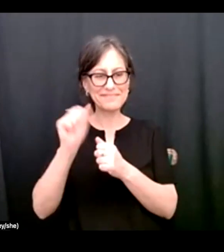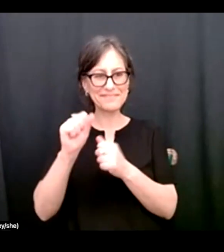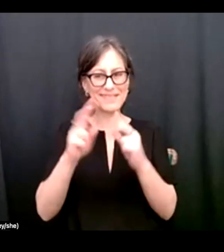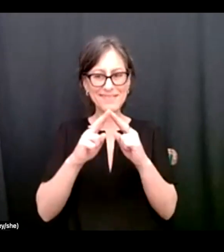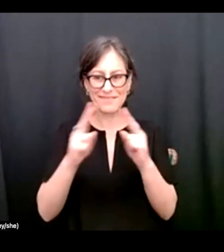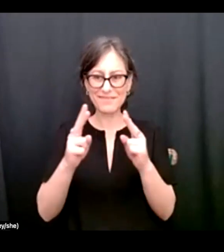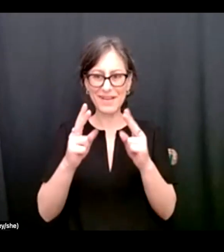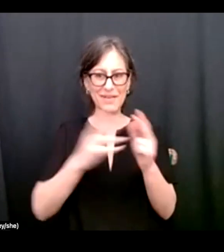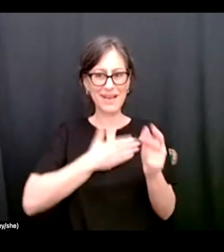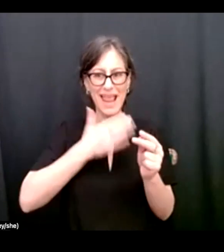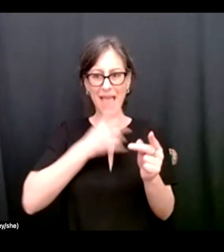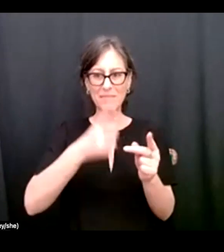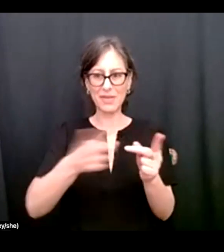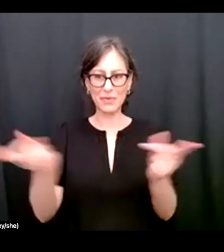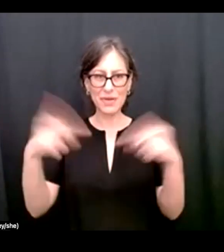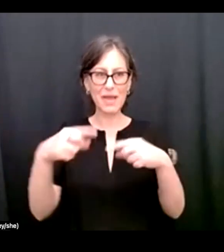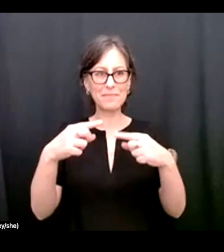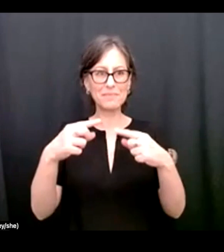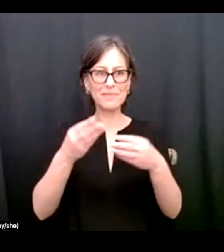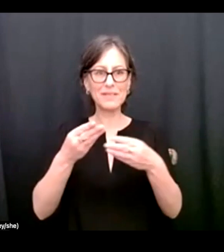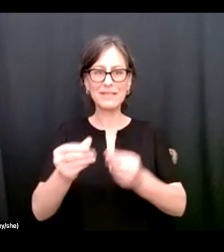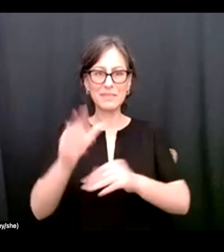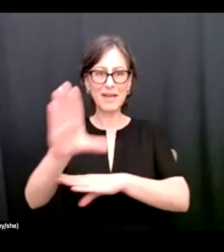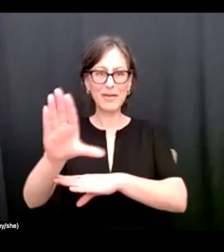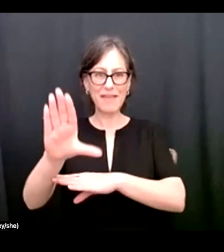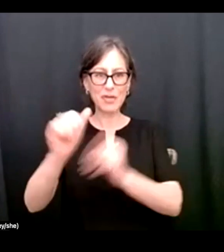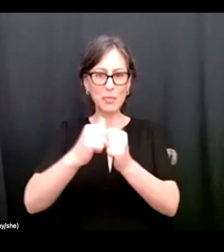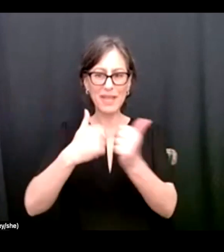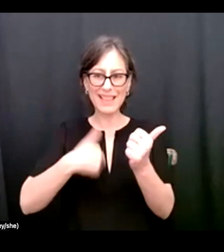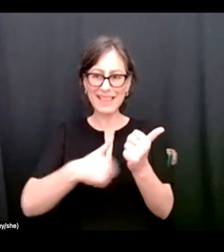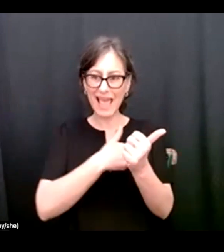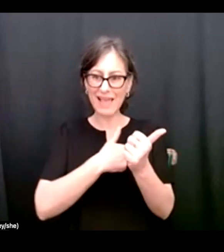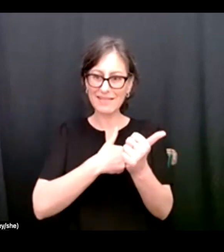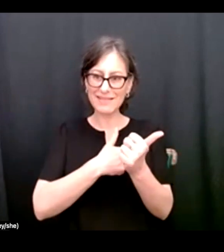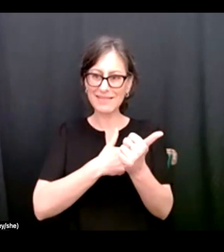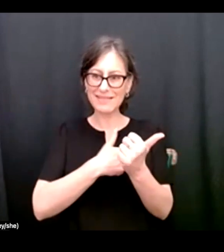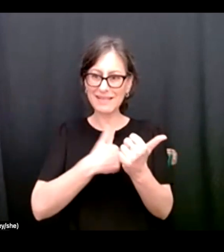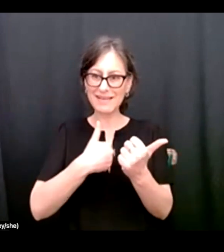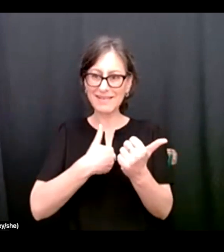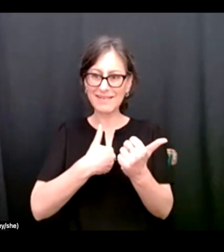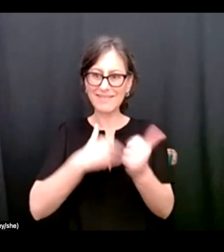came, spent your afternoon here with us. And yeah, have a great rest of your day. Thank you.